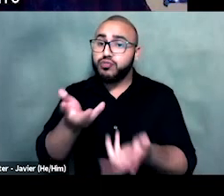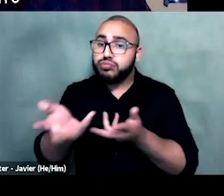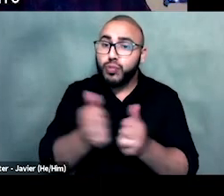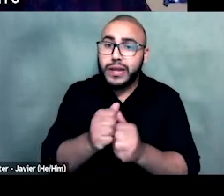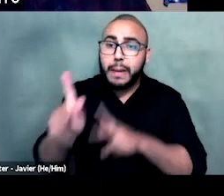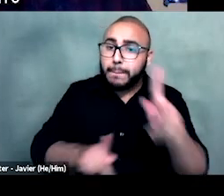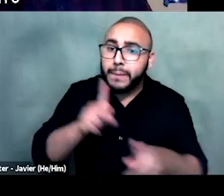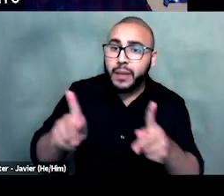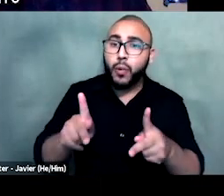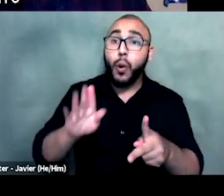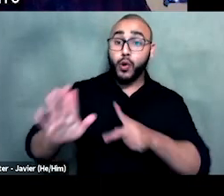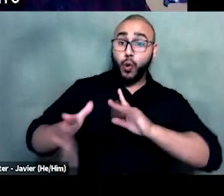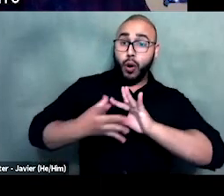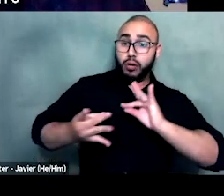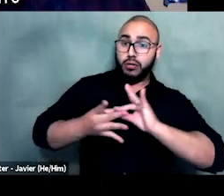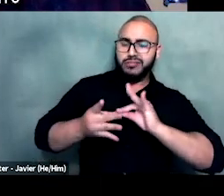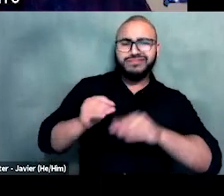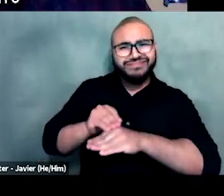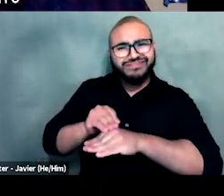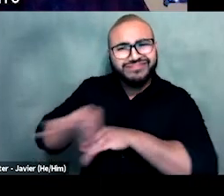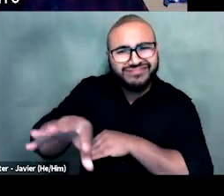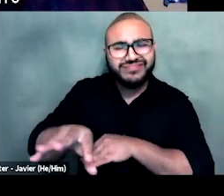have incredible influence. In other words, you have power, you have the power to make